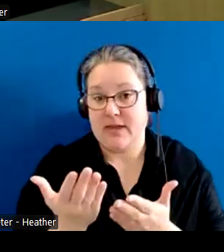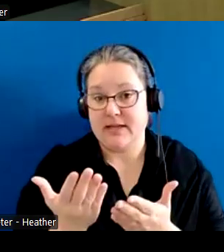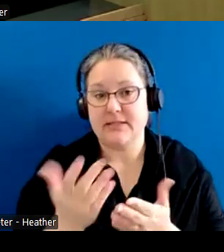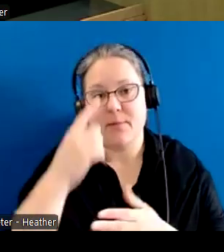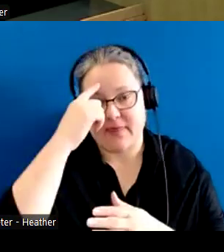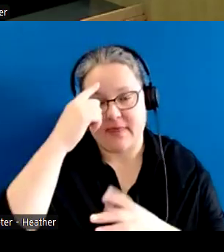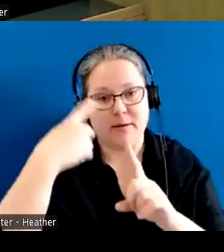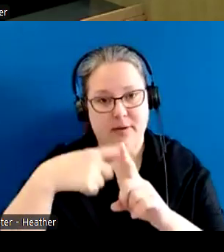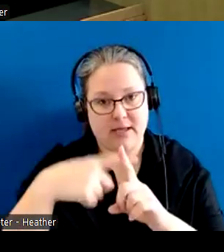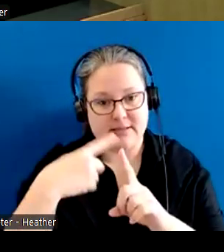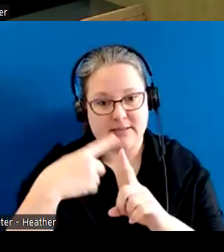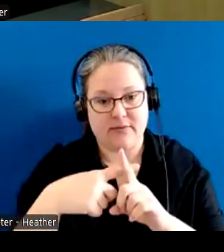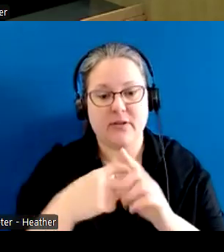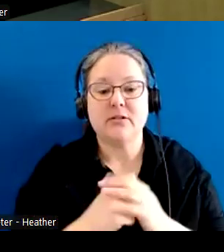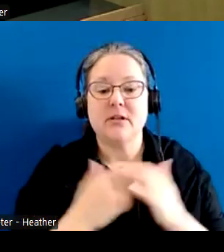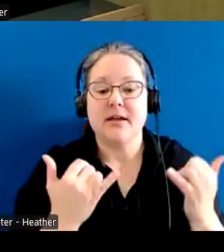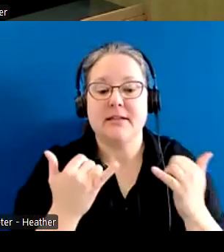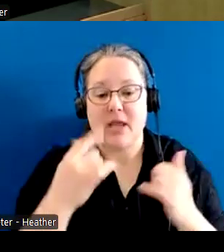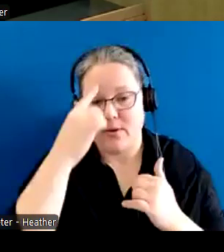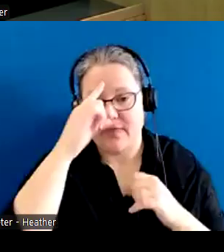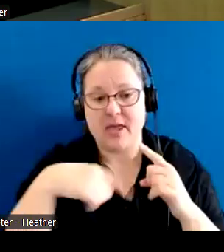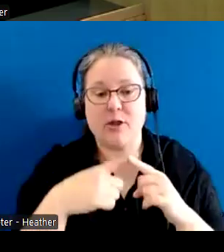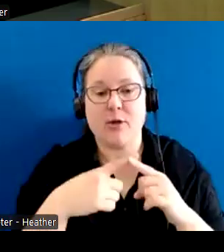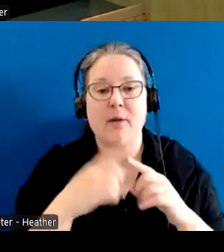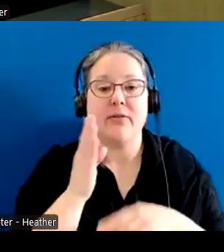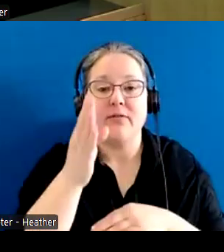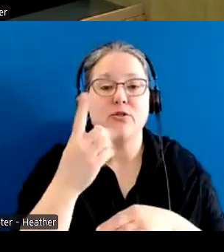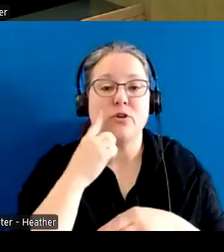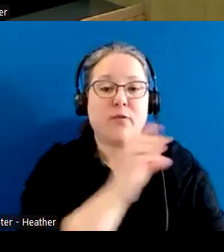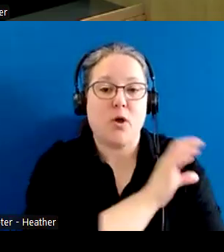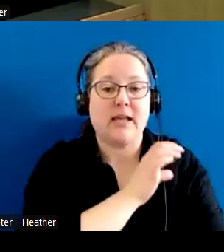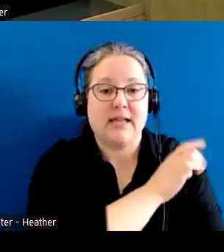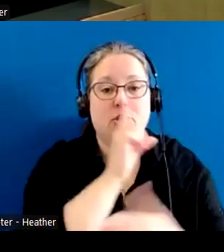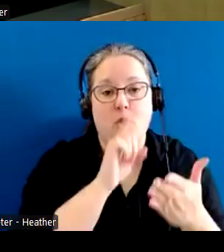our positive thinking caps and turn to the future of clinical and services research. So I'm going